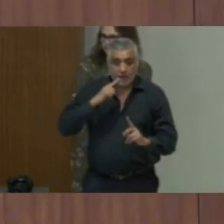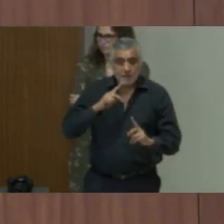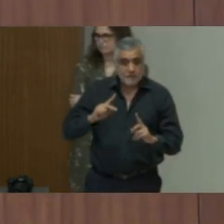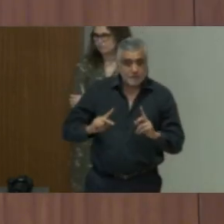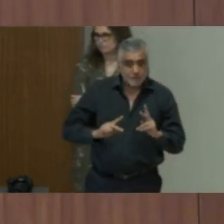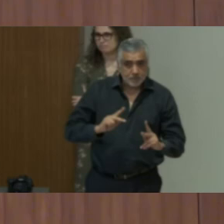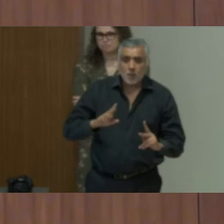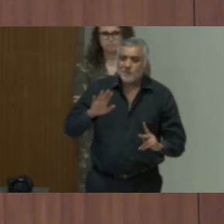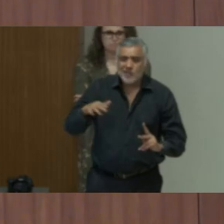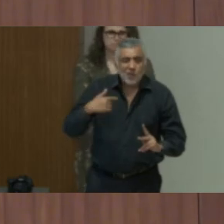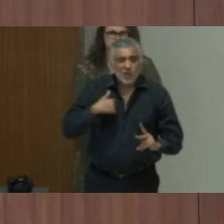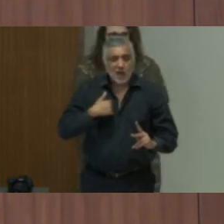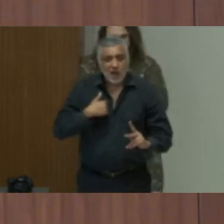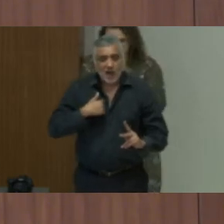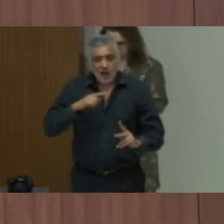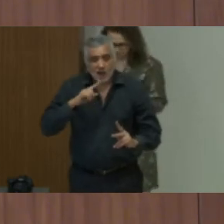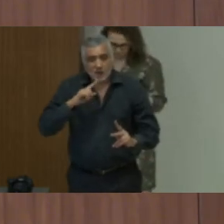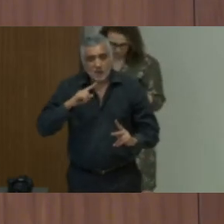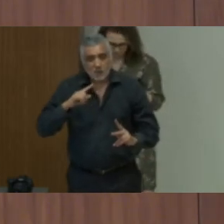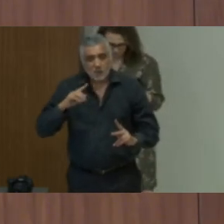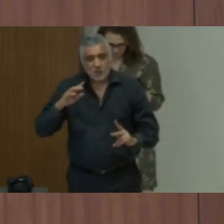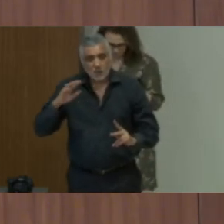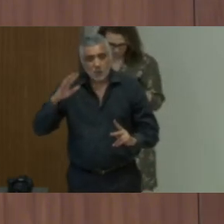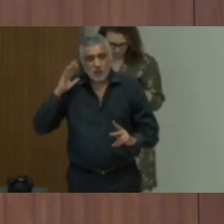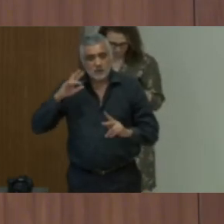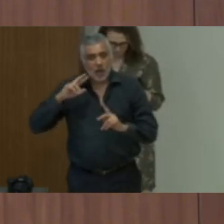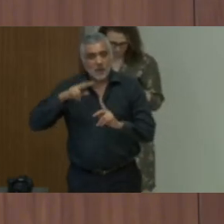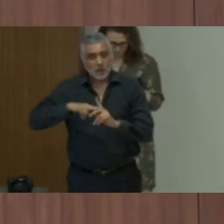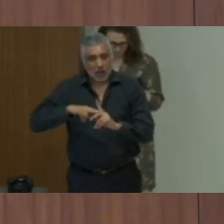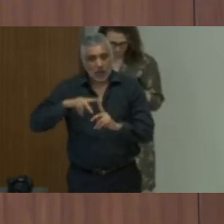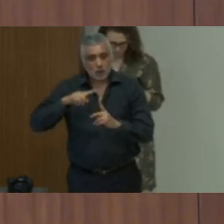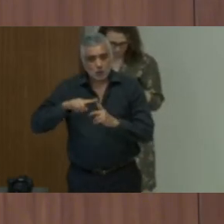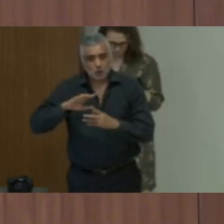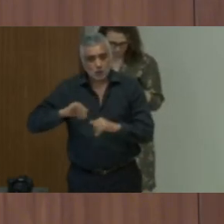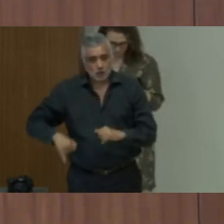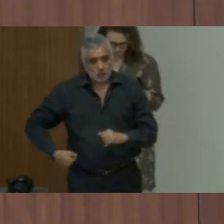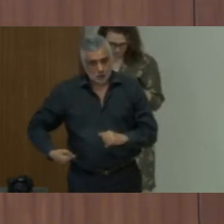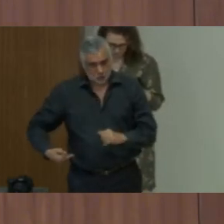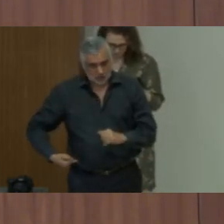When I was applying to join the Jesuits, I